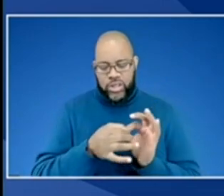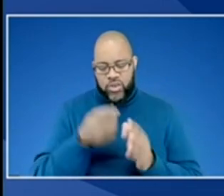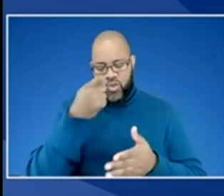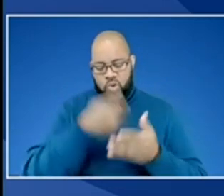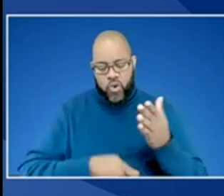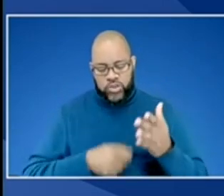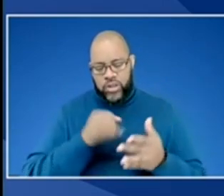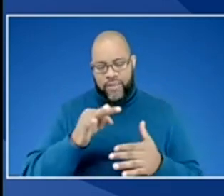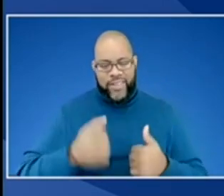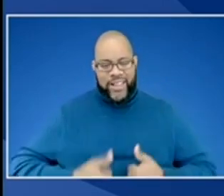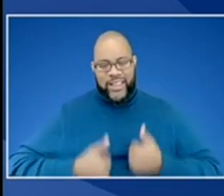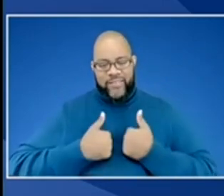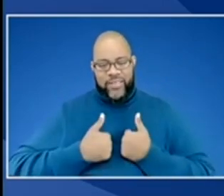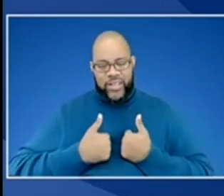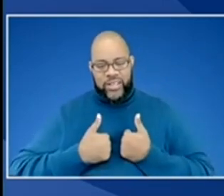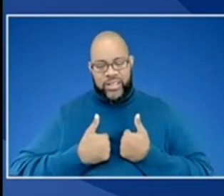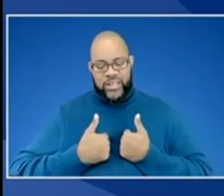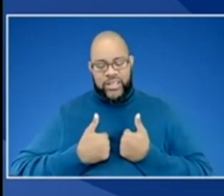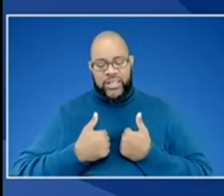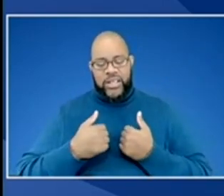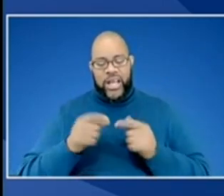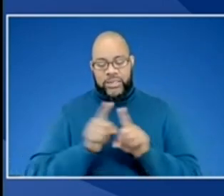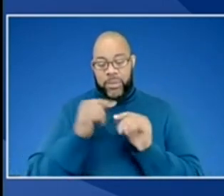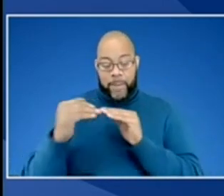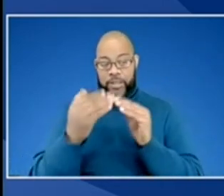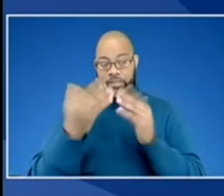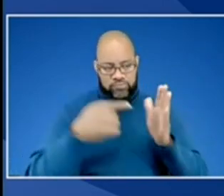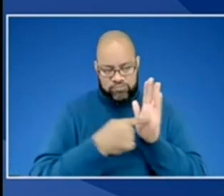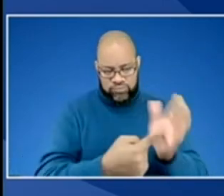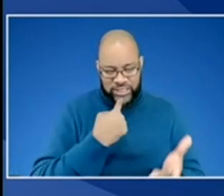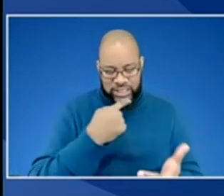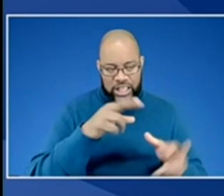living, as my peers have pointed out, in regional differences.